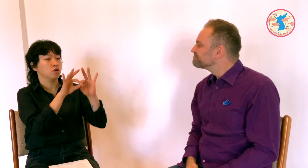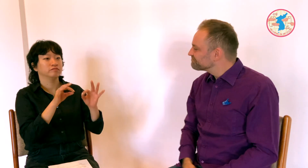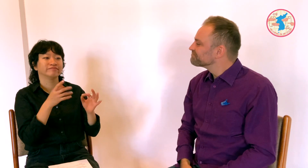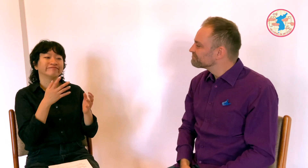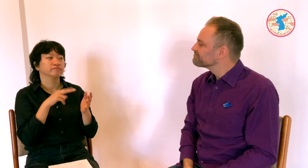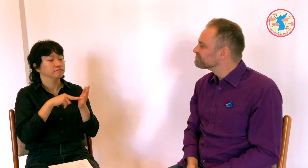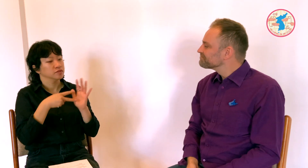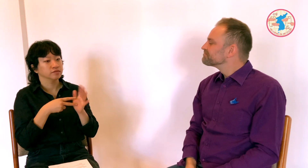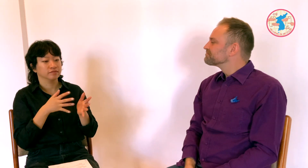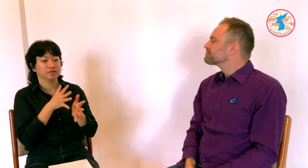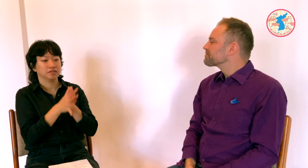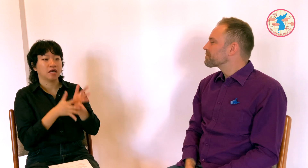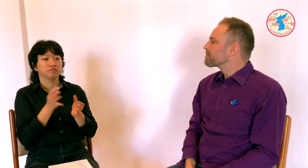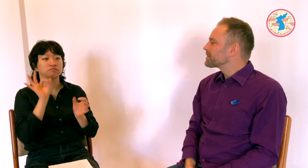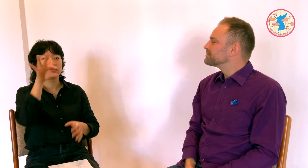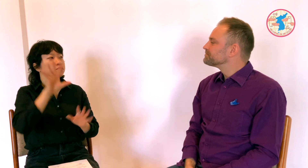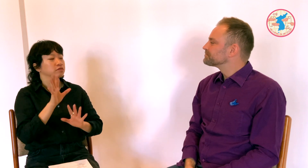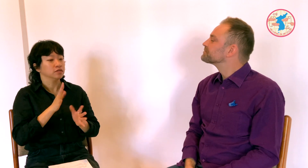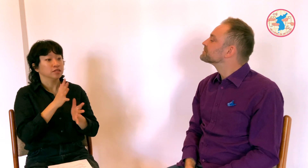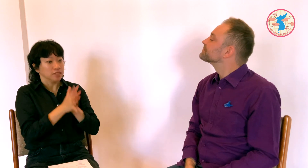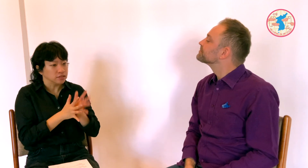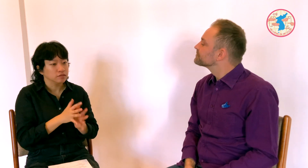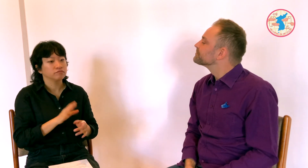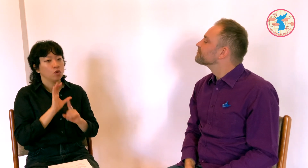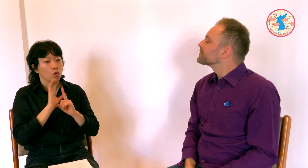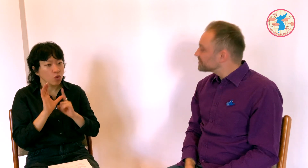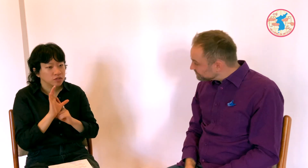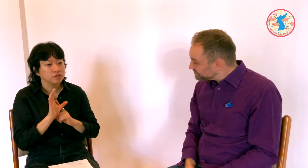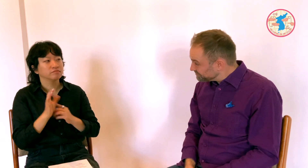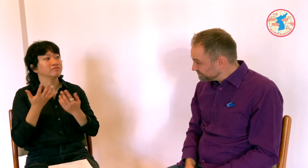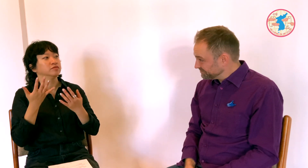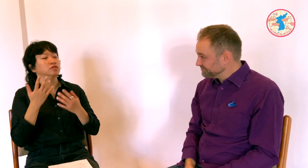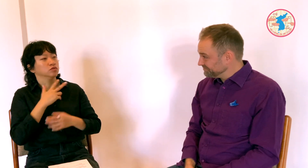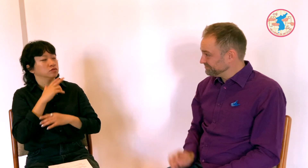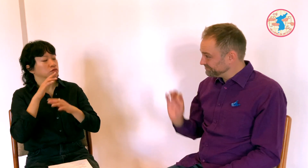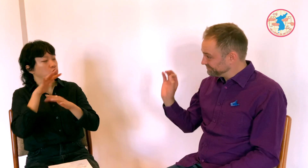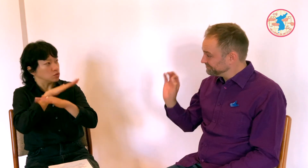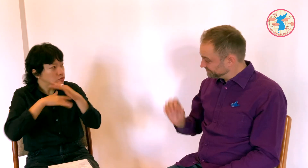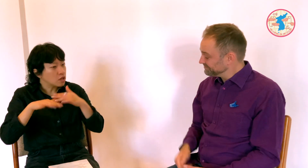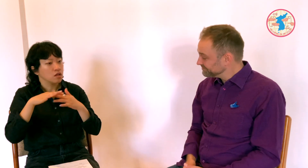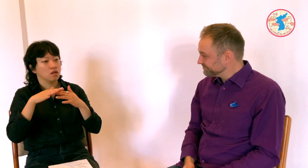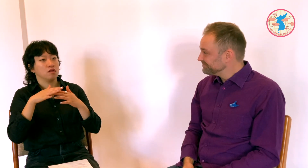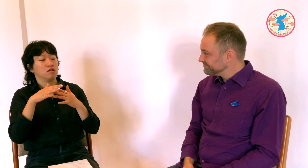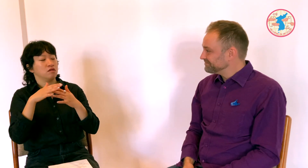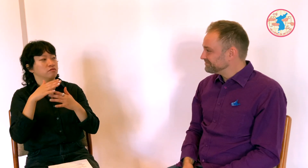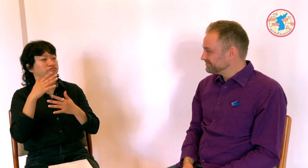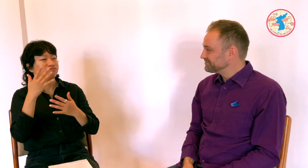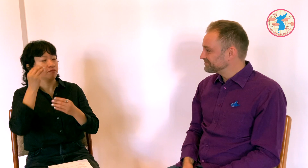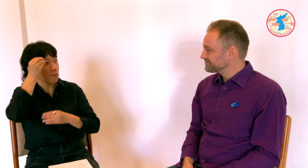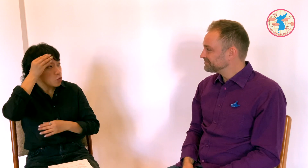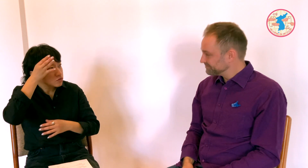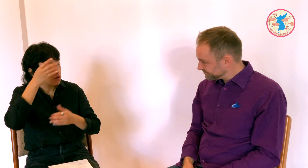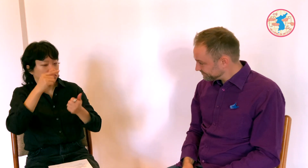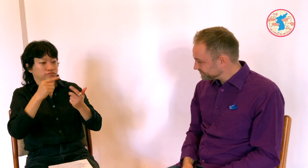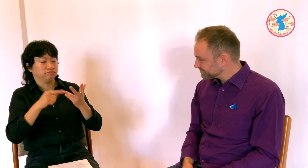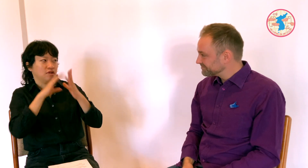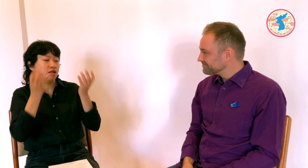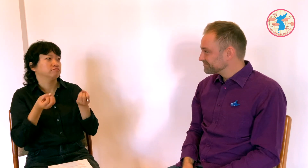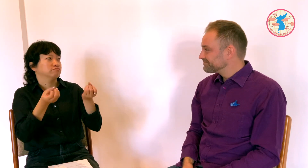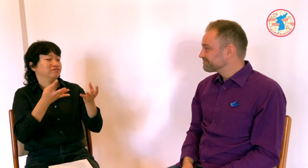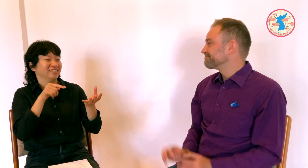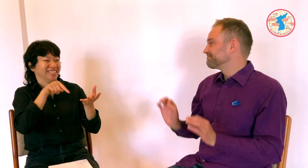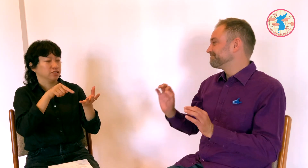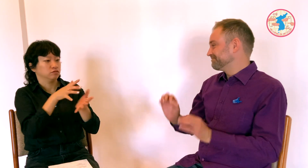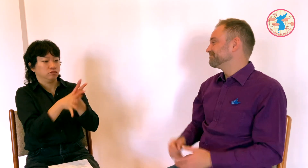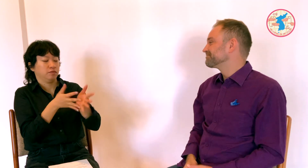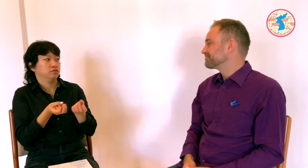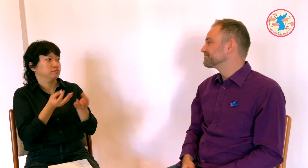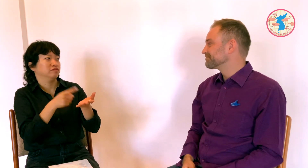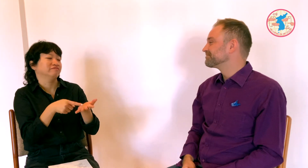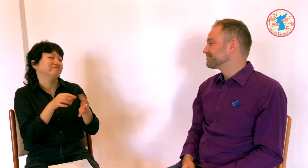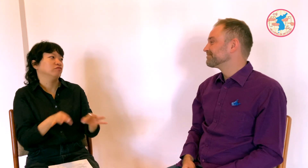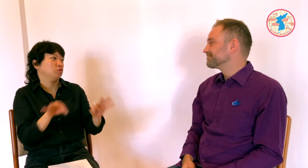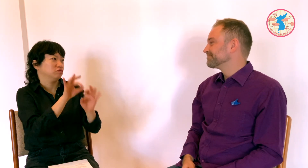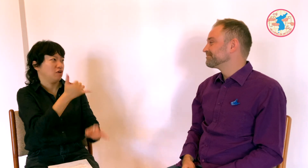Hyemi: Yessss important to emphasize not just the sign differences, but also including important cultural differences, mentality, social norms etc.